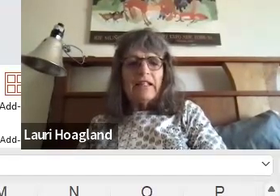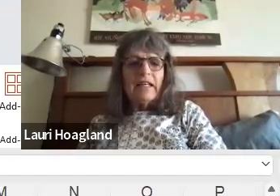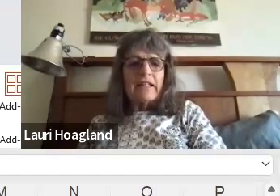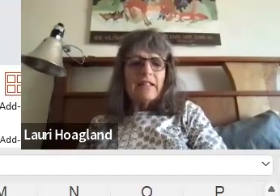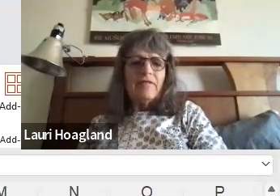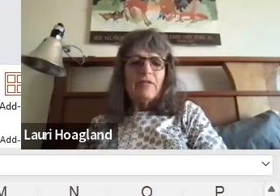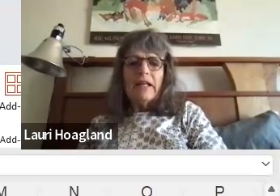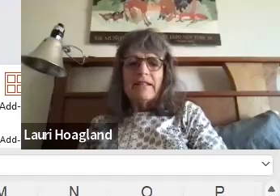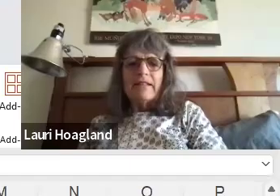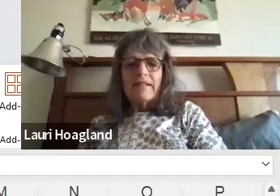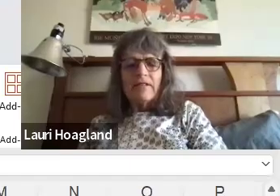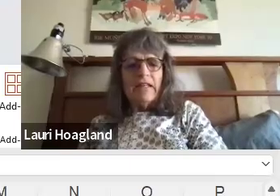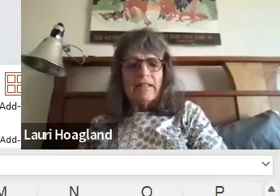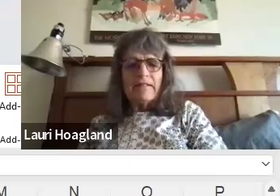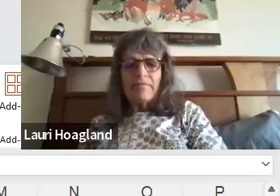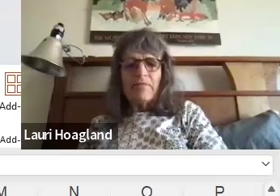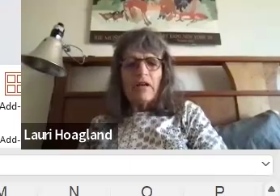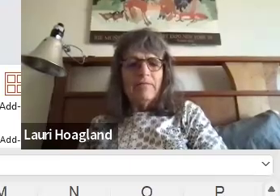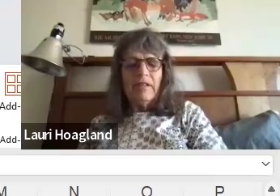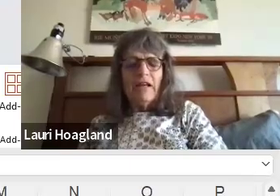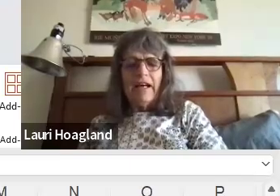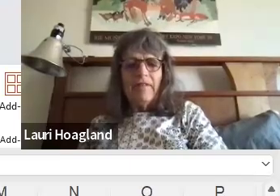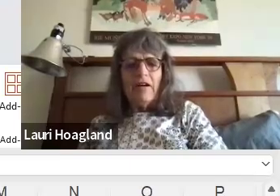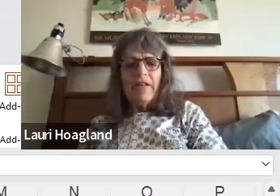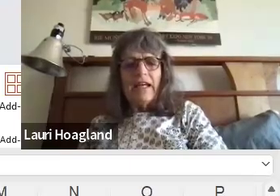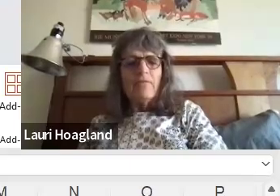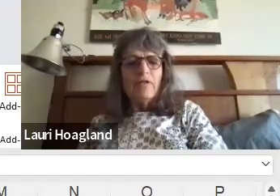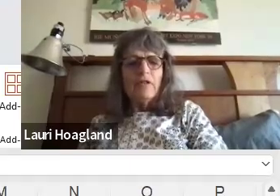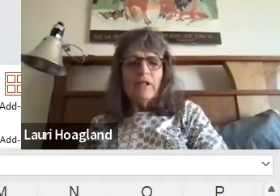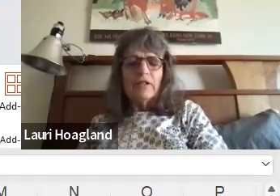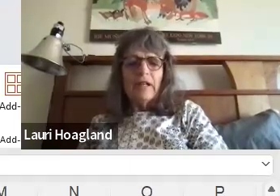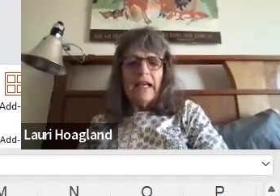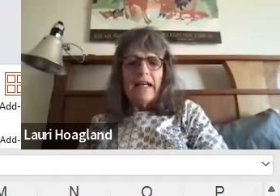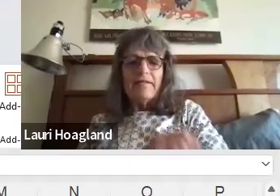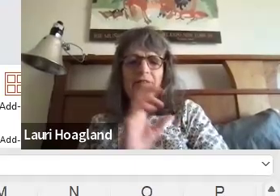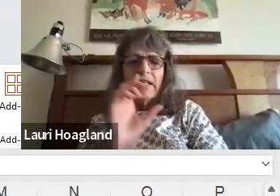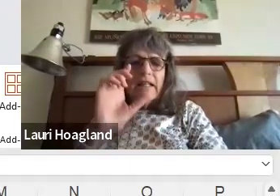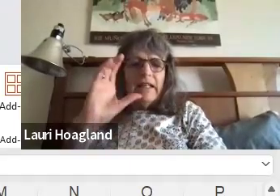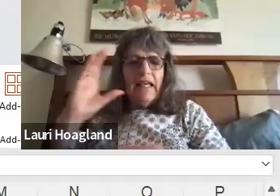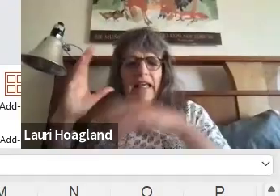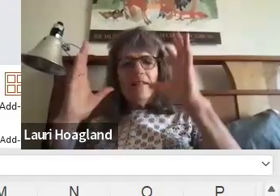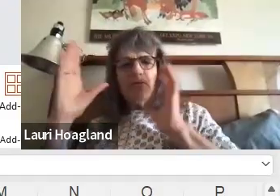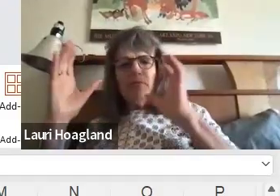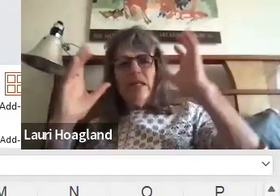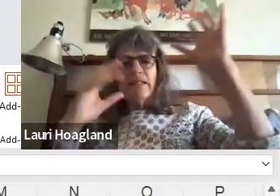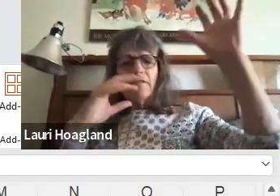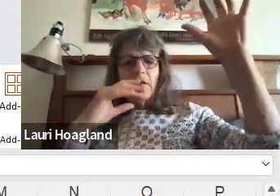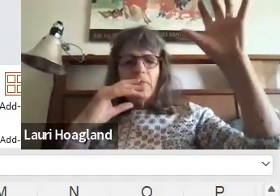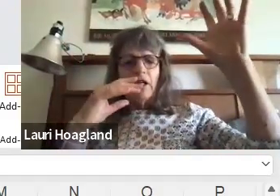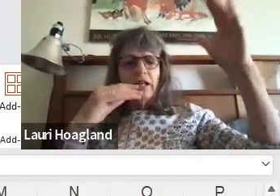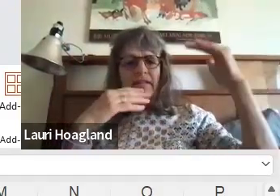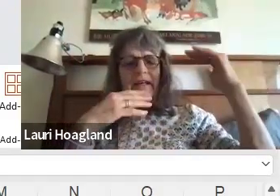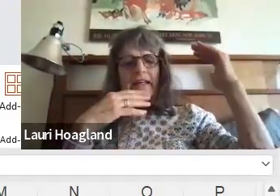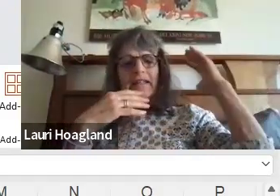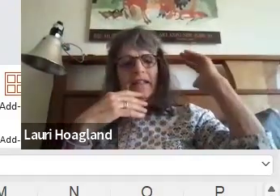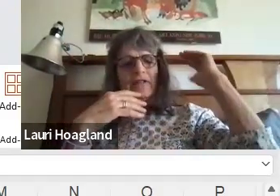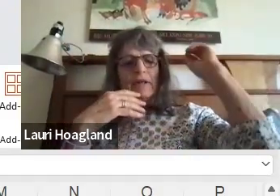the context of the race is is not all that helpful if we don't have a means of comparing like you